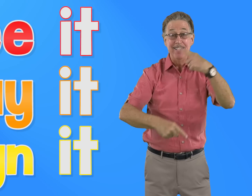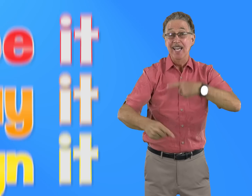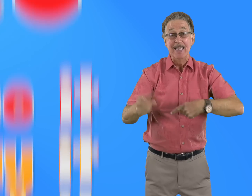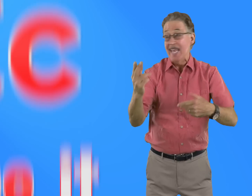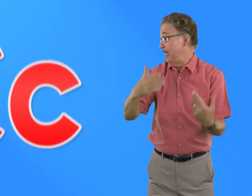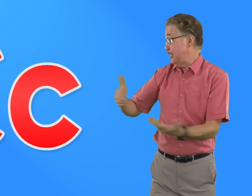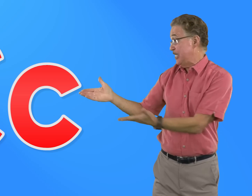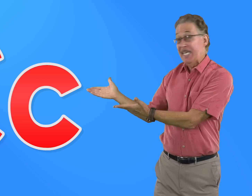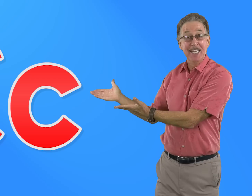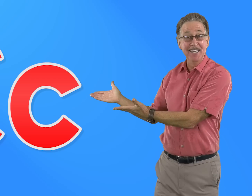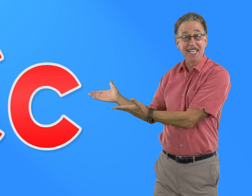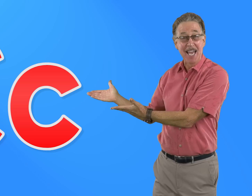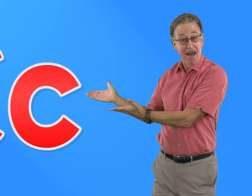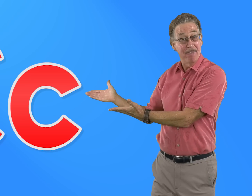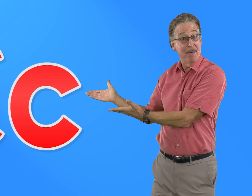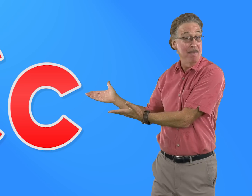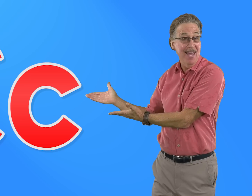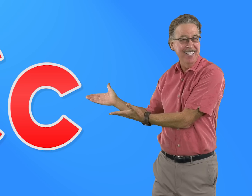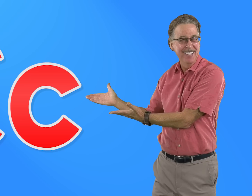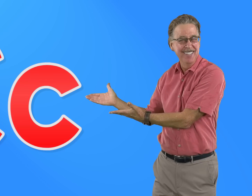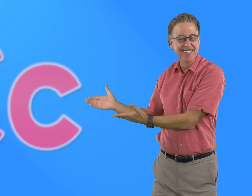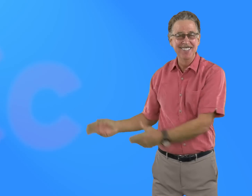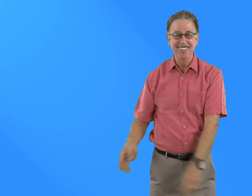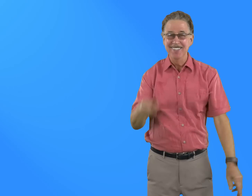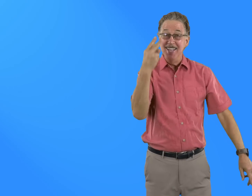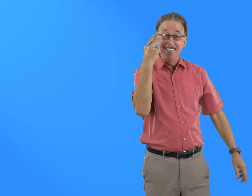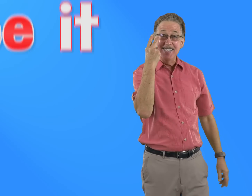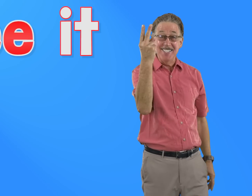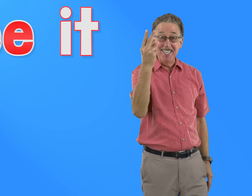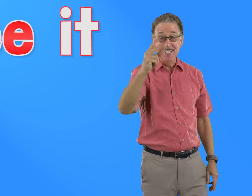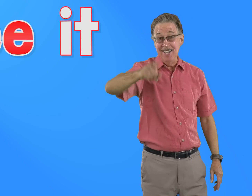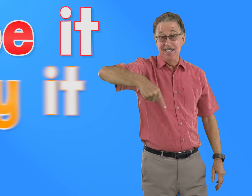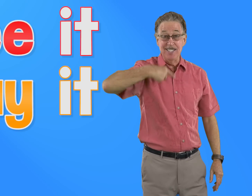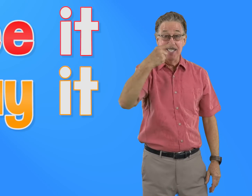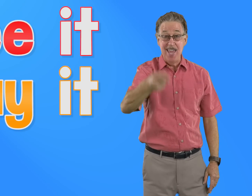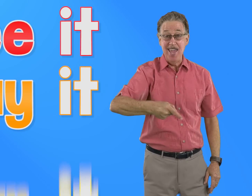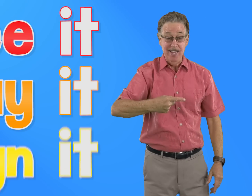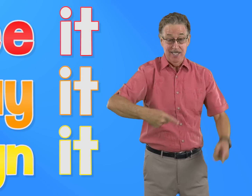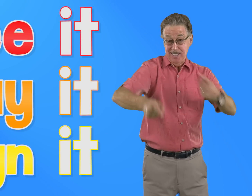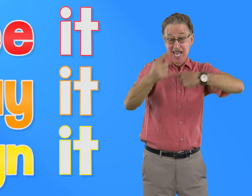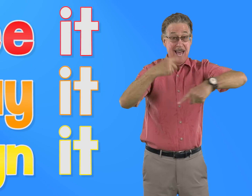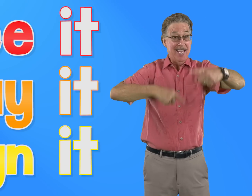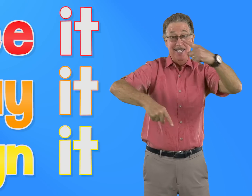Letter C c in the alphabet See it, Say it ,Sign it